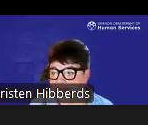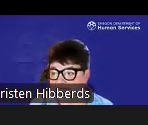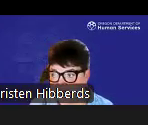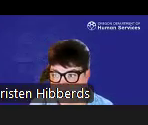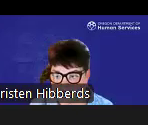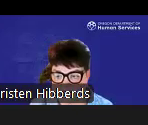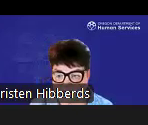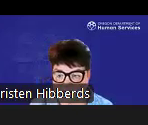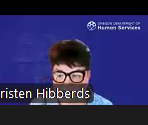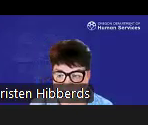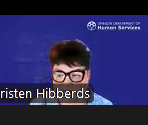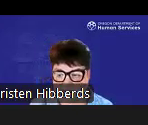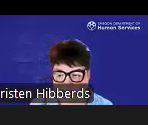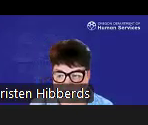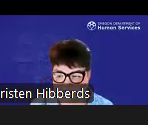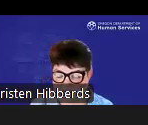administrative rules.